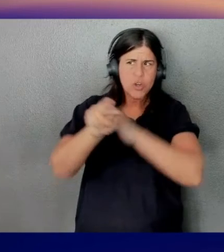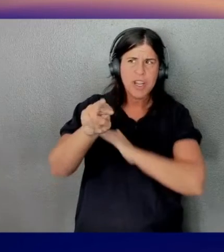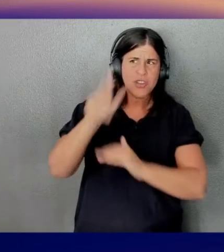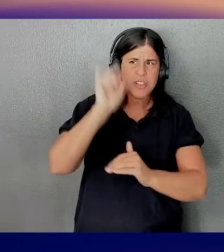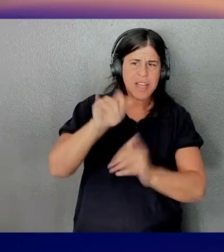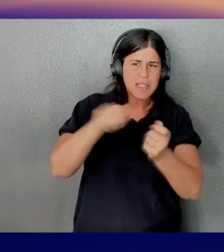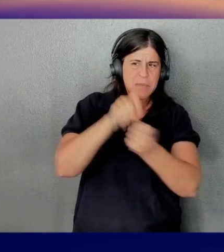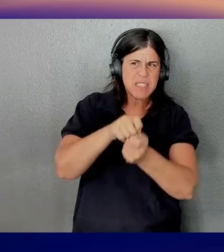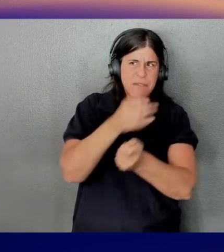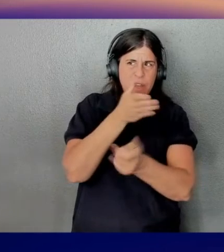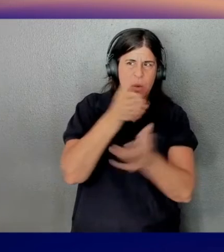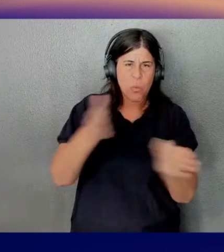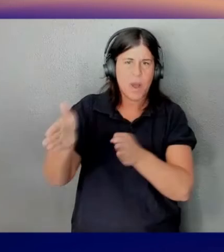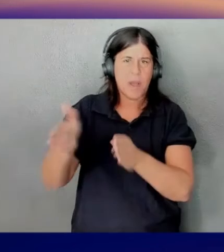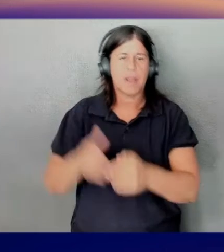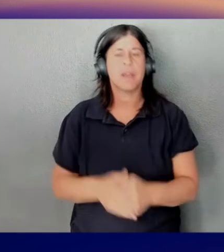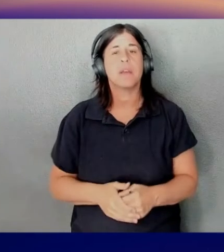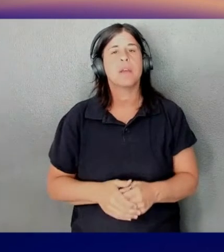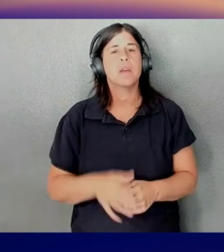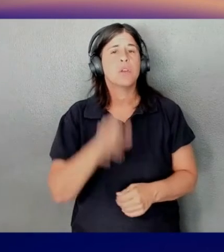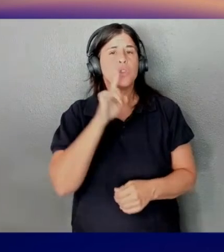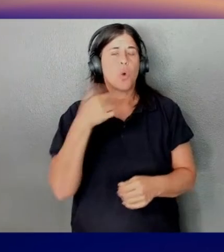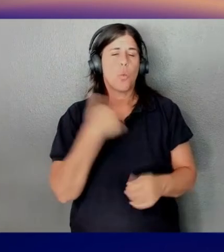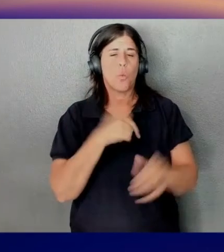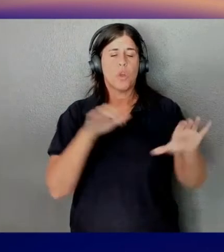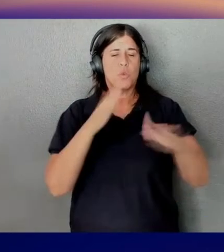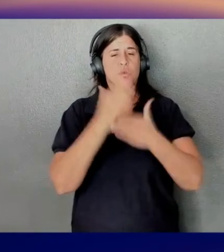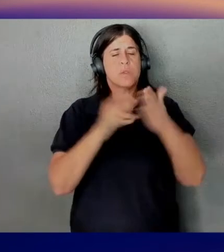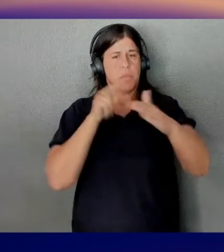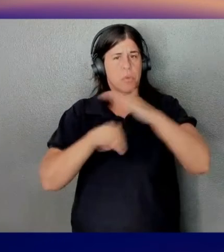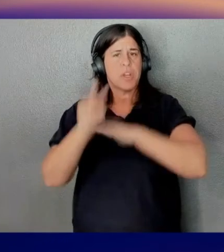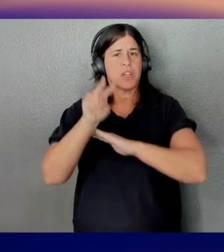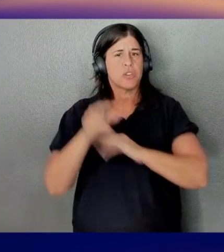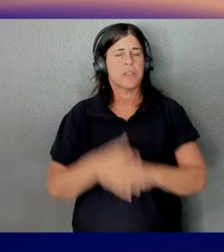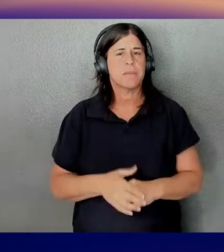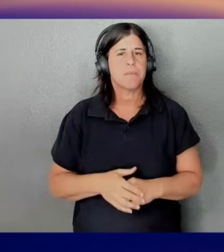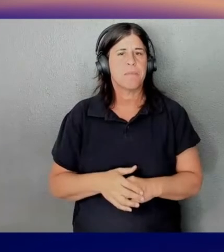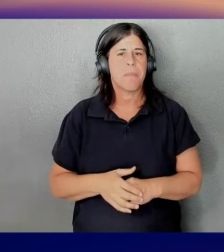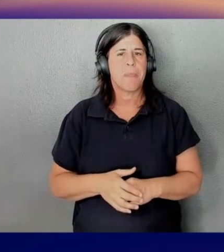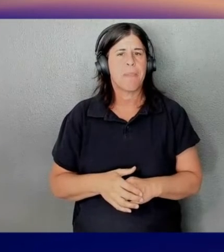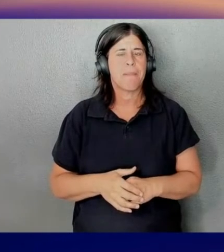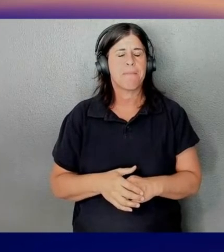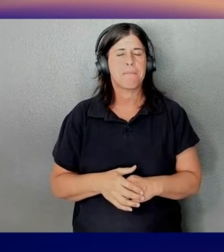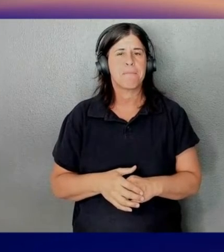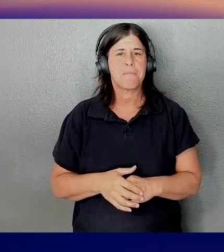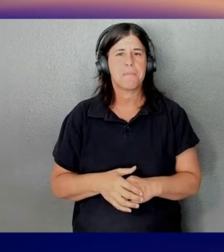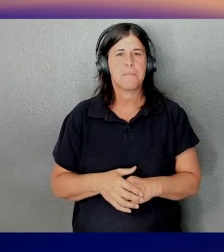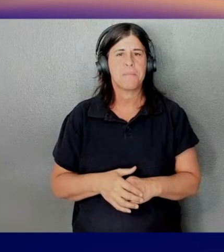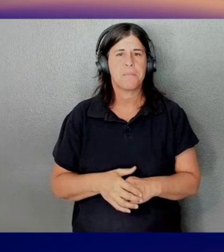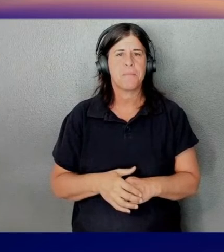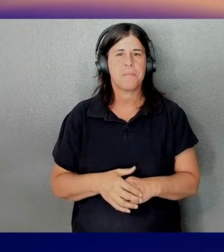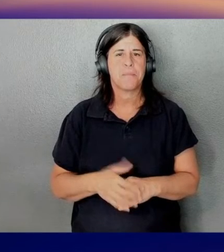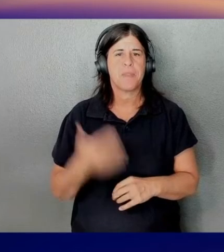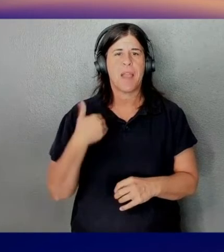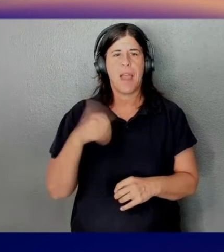Shall make some predictions? Now, So we can, I have another dataset.